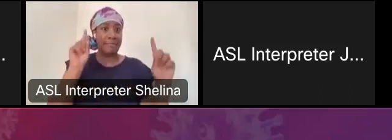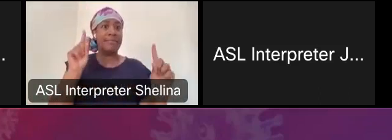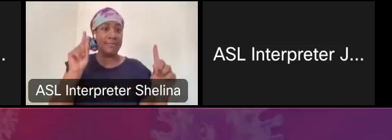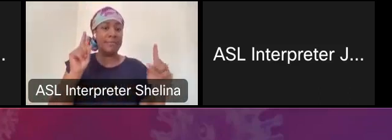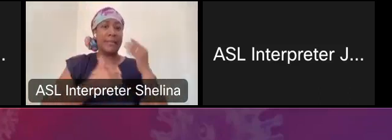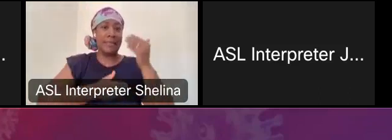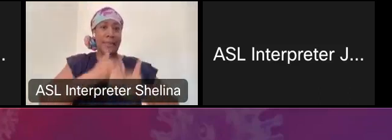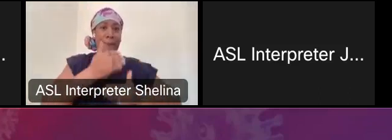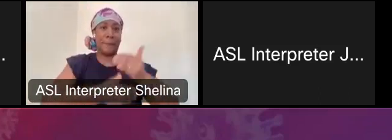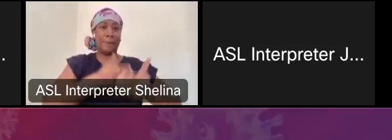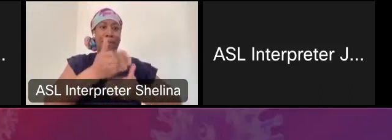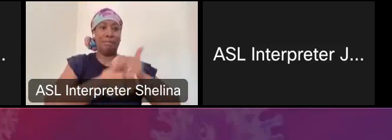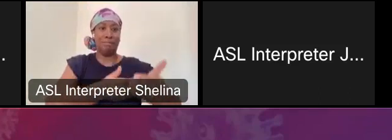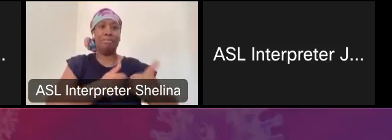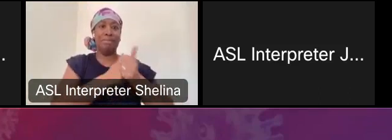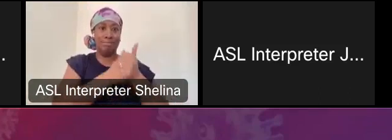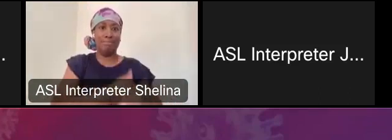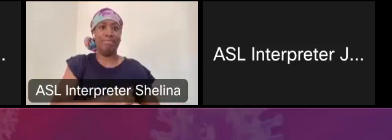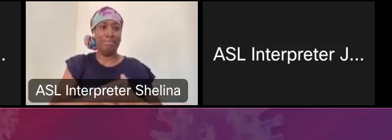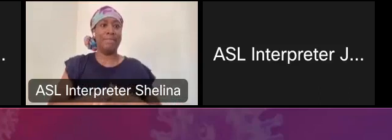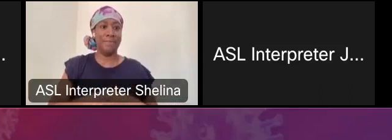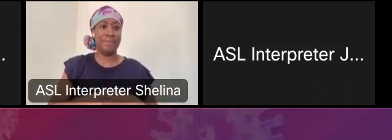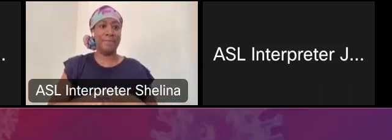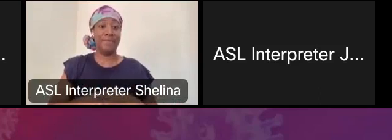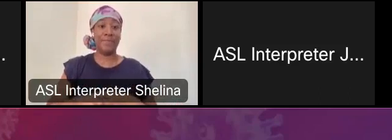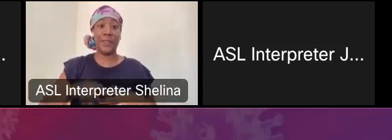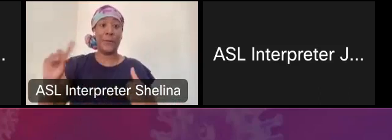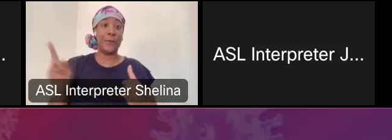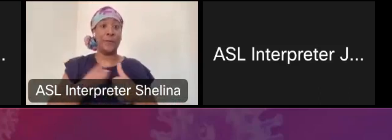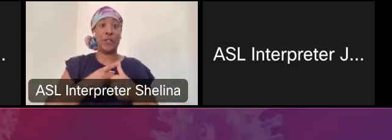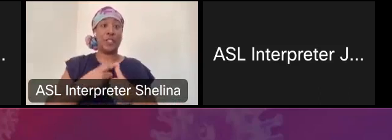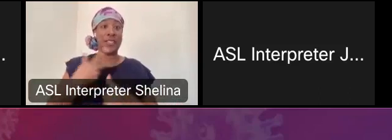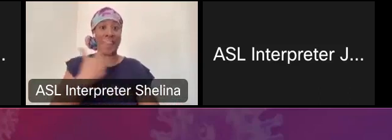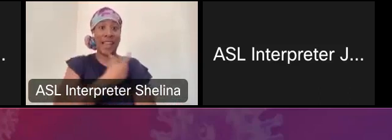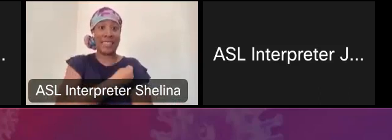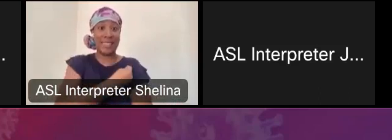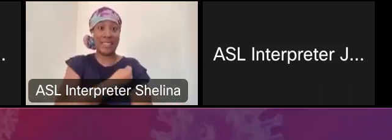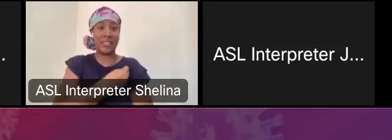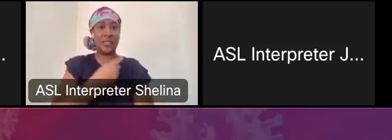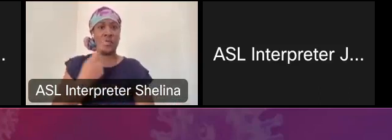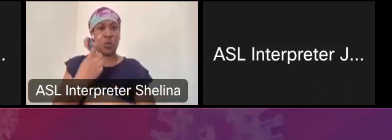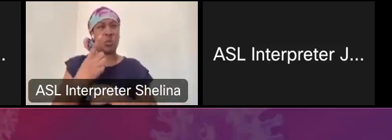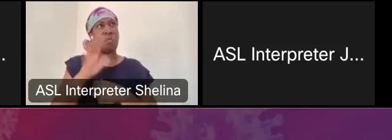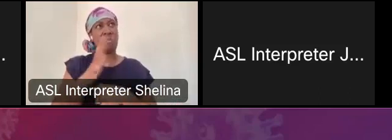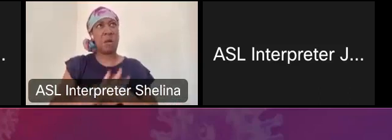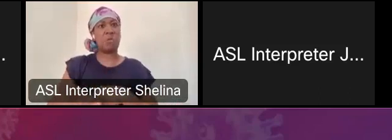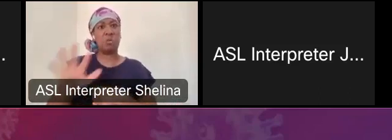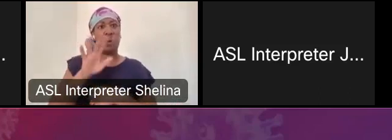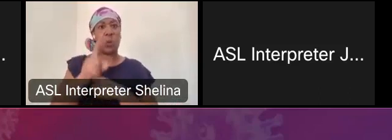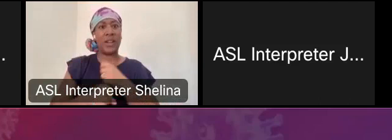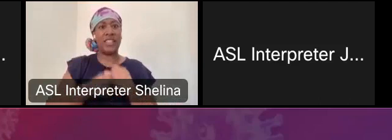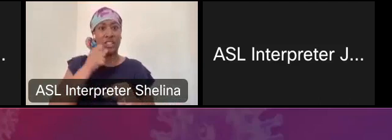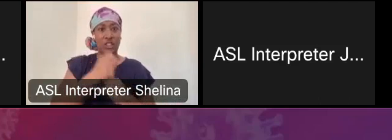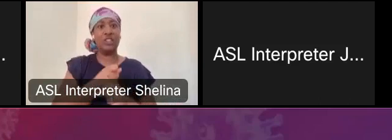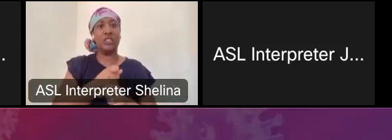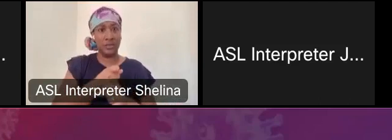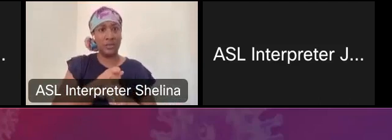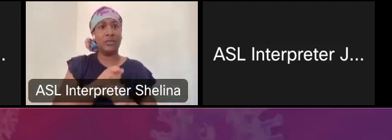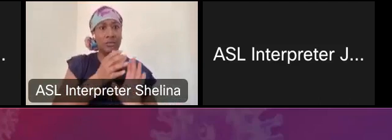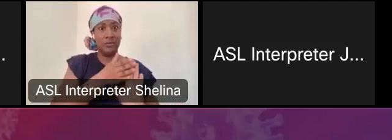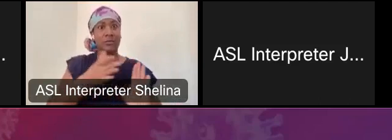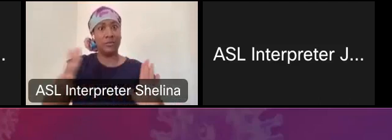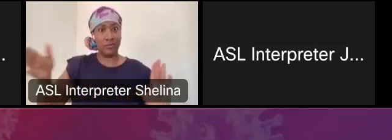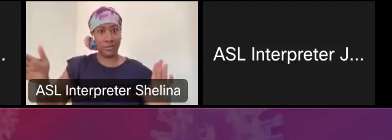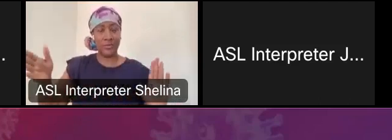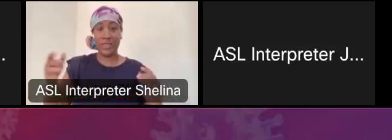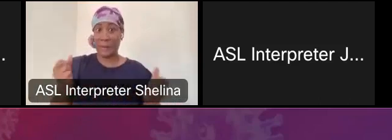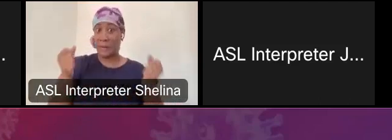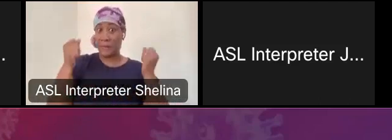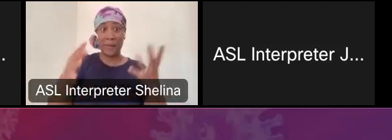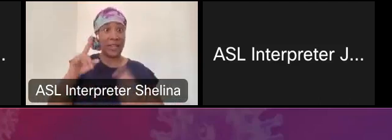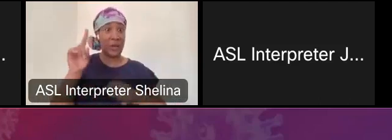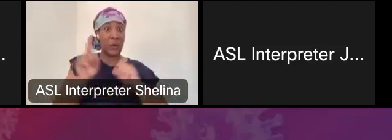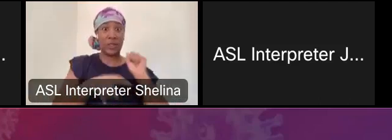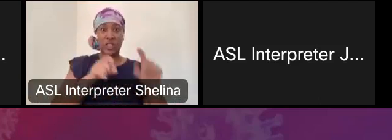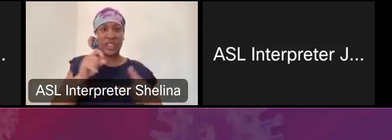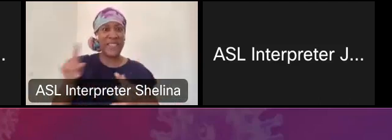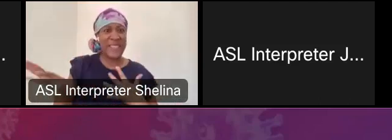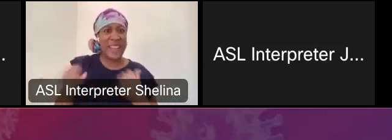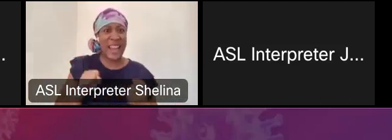next the first covered nineteen vaccines came out within a year of the cover nineteen virus being discovered there are many questions about how vaccine could be created so quickly